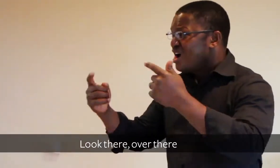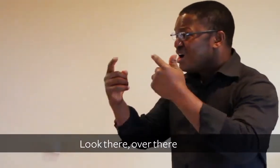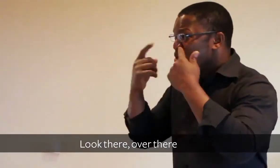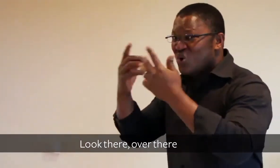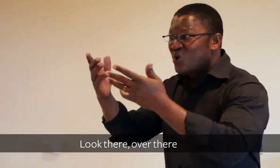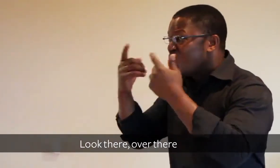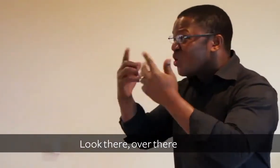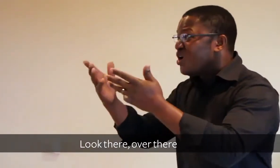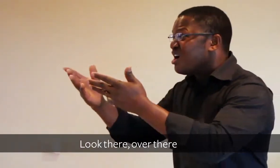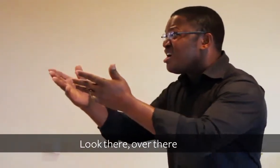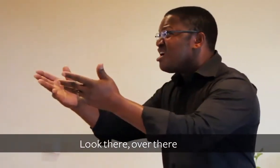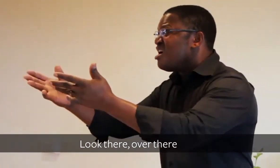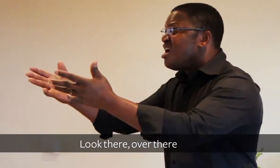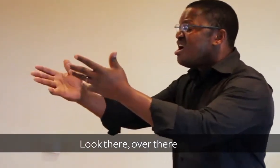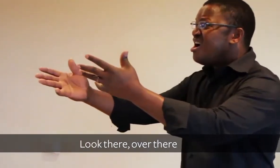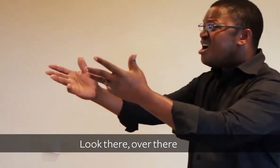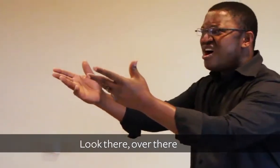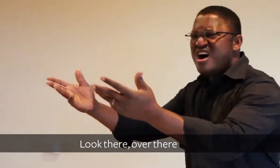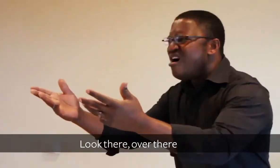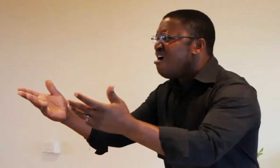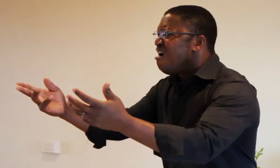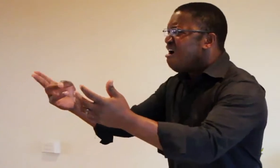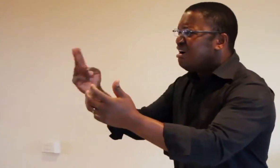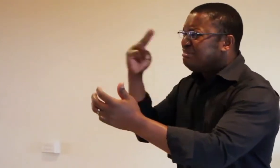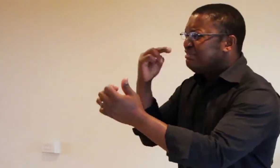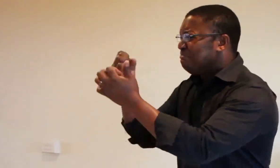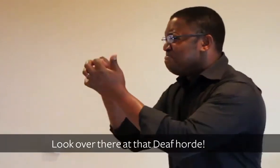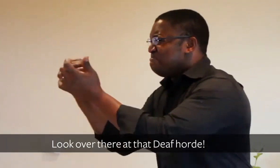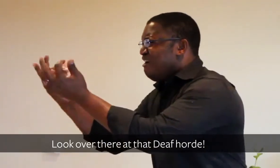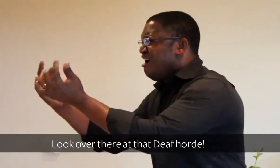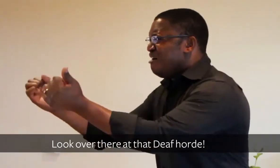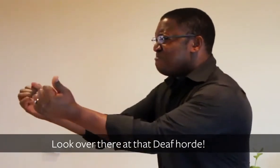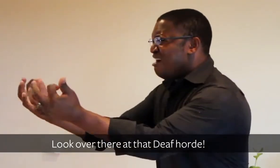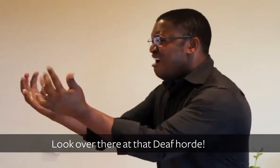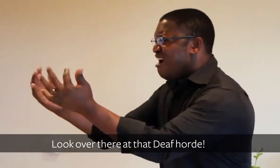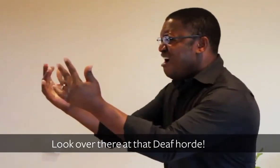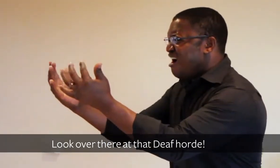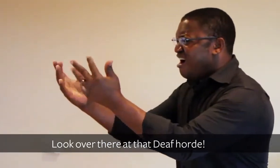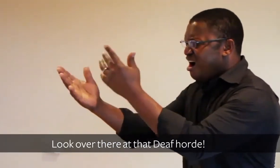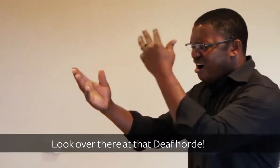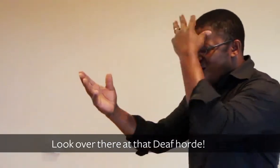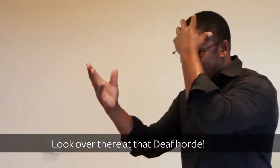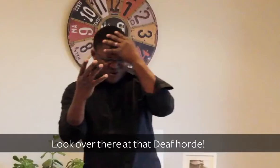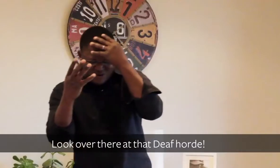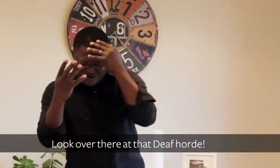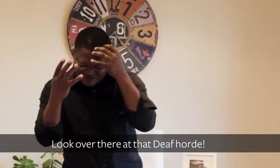Look there, over there – look over there at that Deaf horde